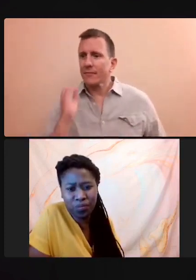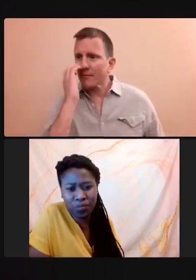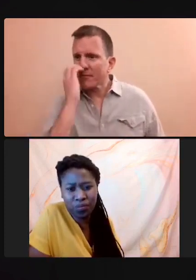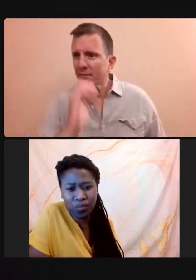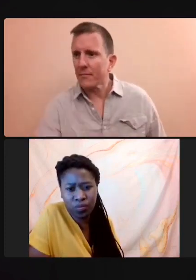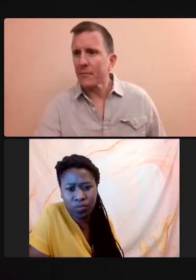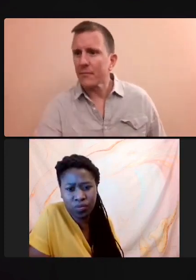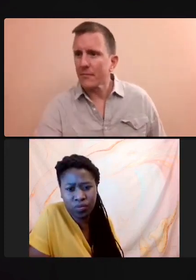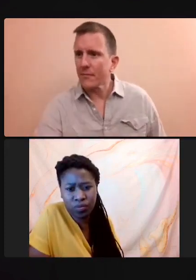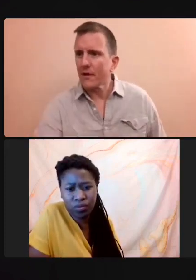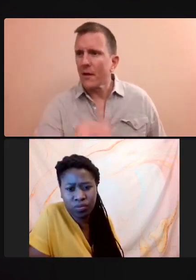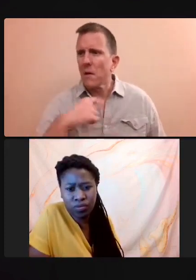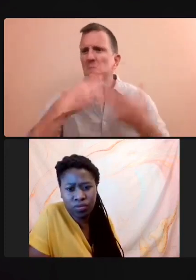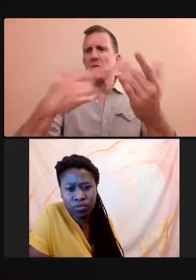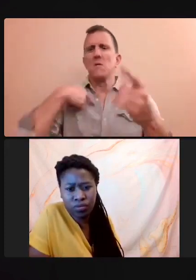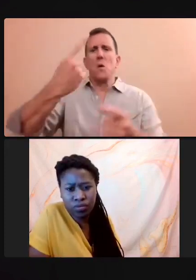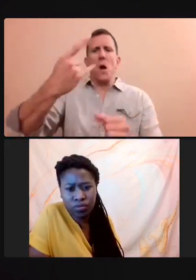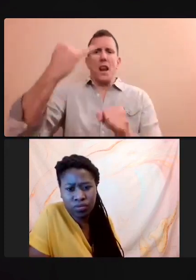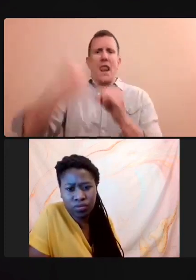So I think start it off right away.